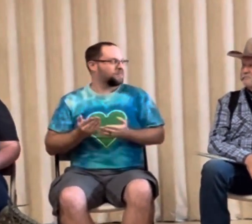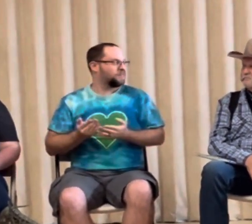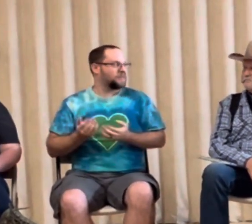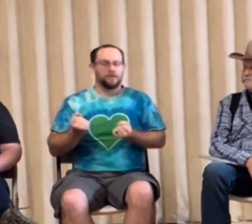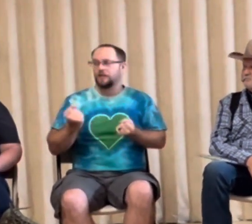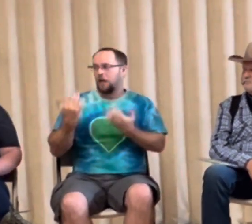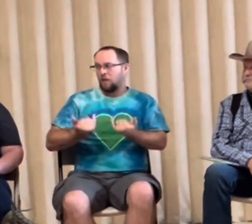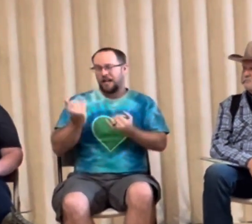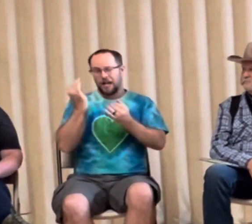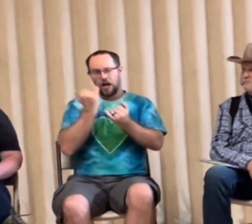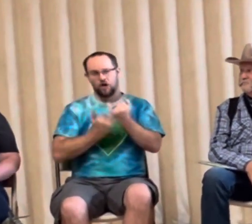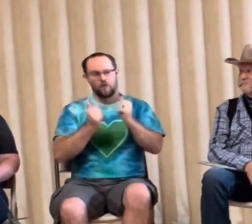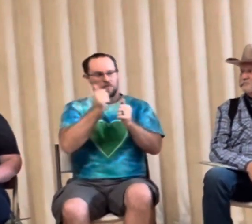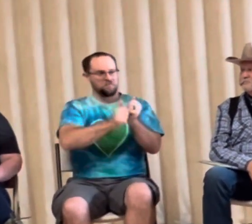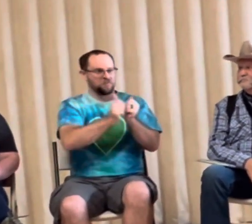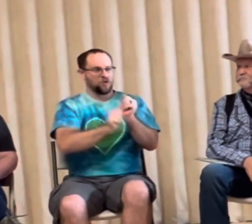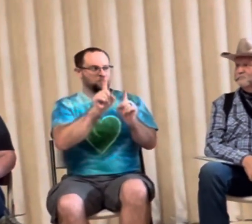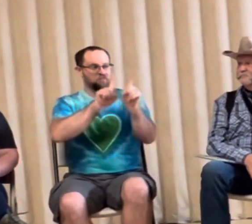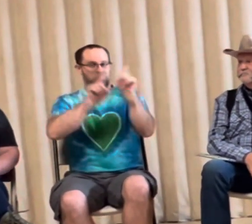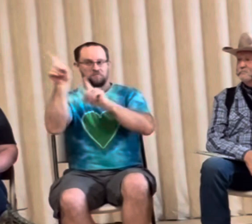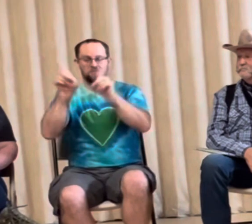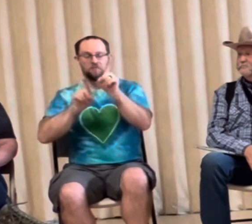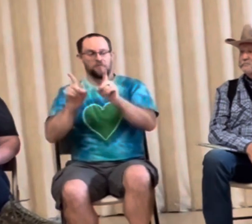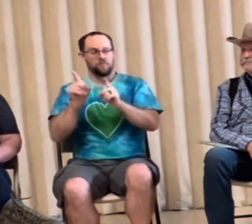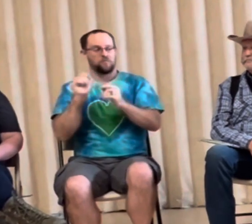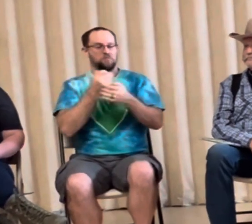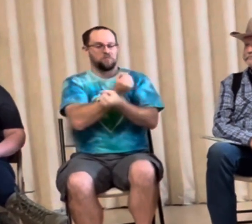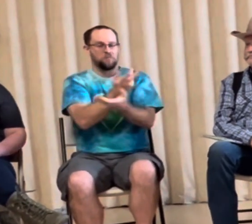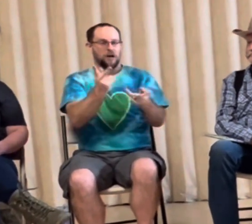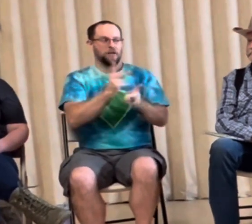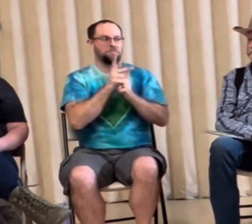Today we'll learn that we each are a star! We'll spread kindness wherever we are!